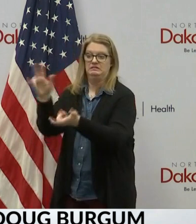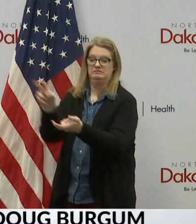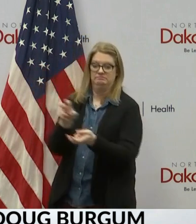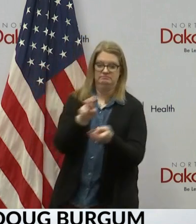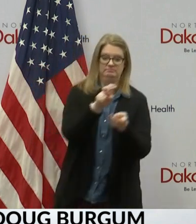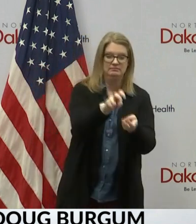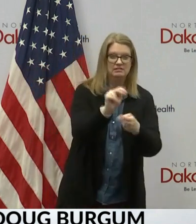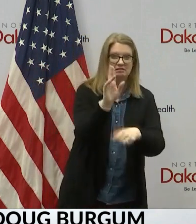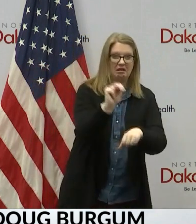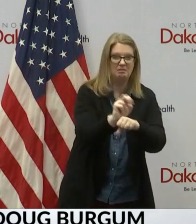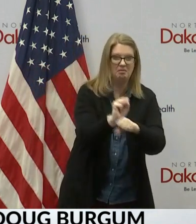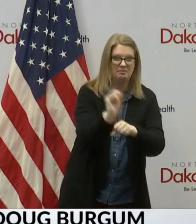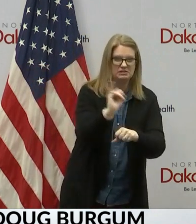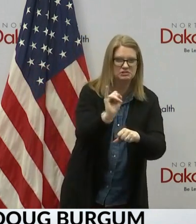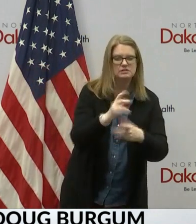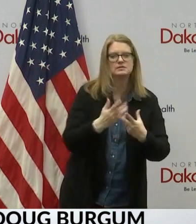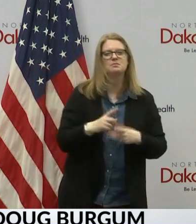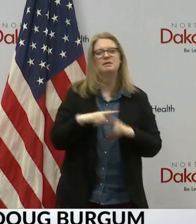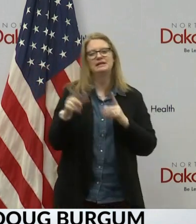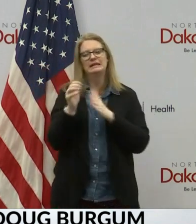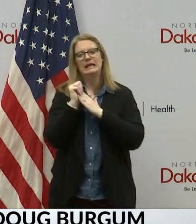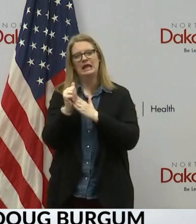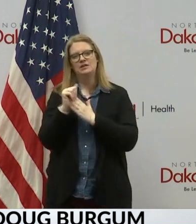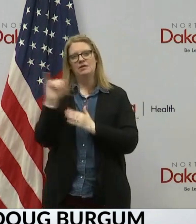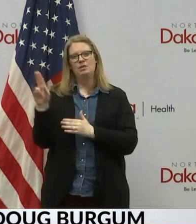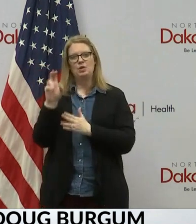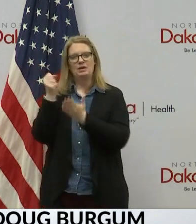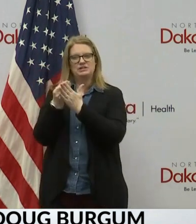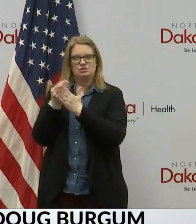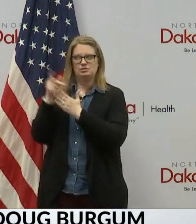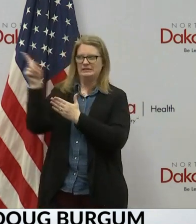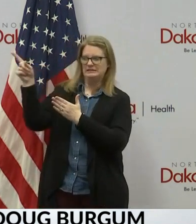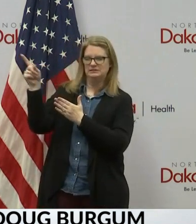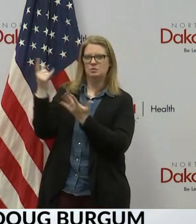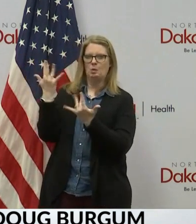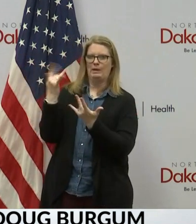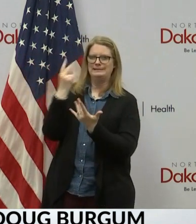THAT MONEY COULD BE USED TO